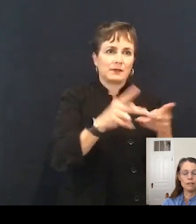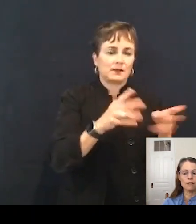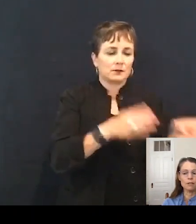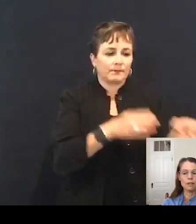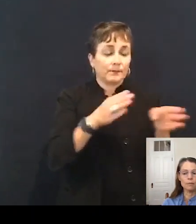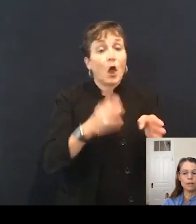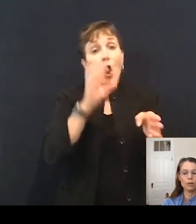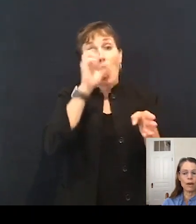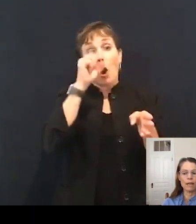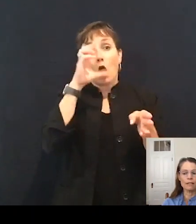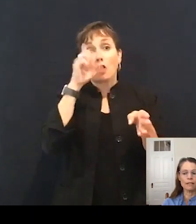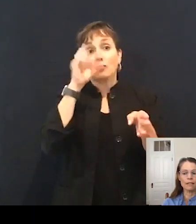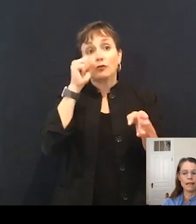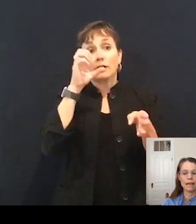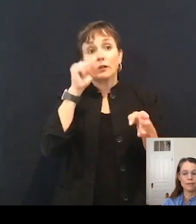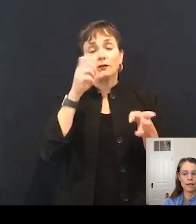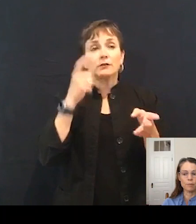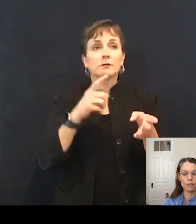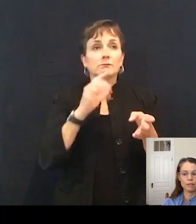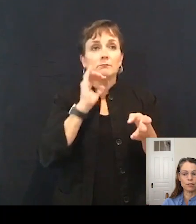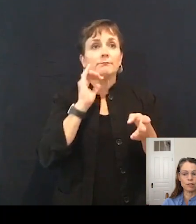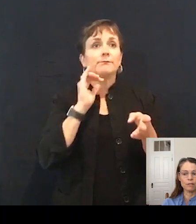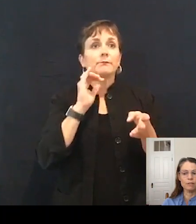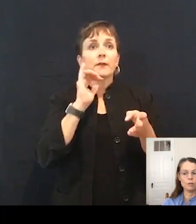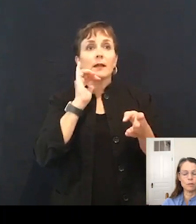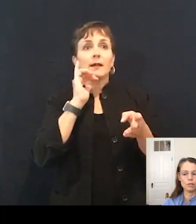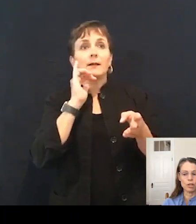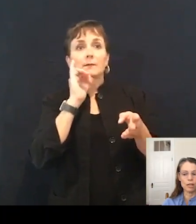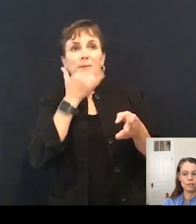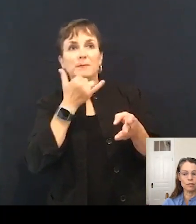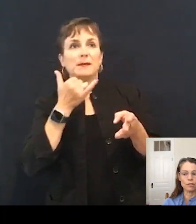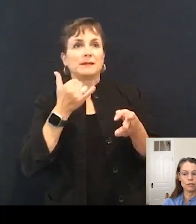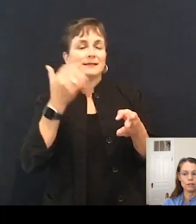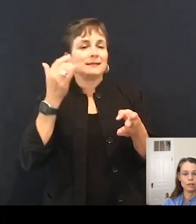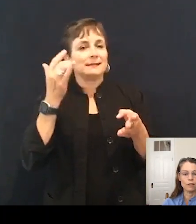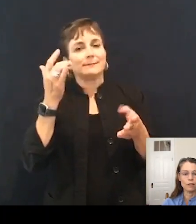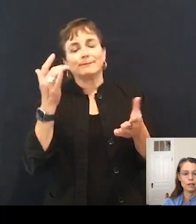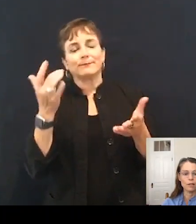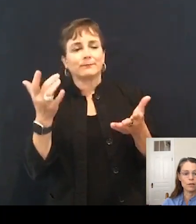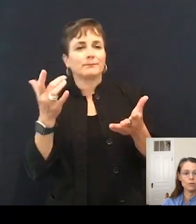a single amino acid at that position to be changed.